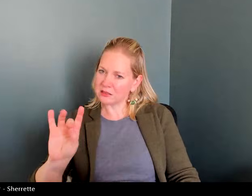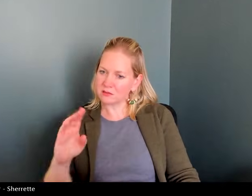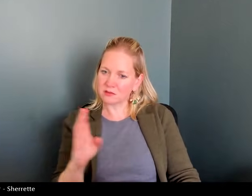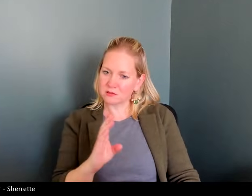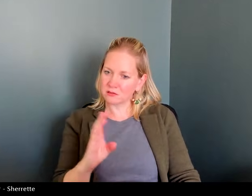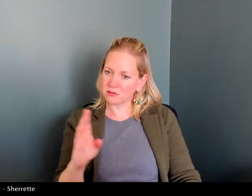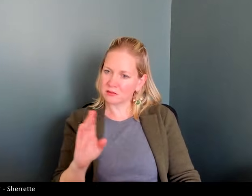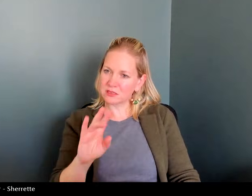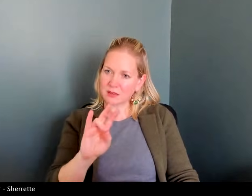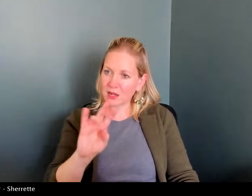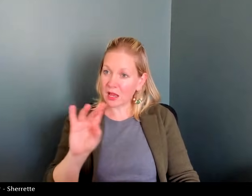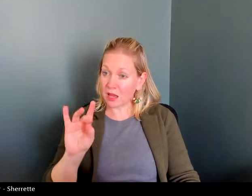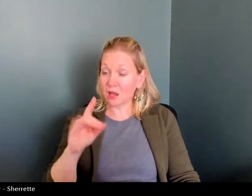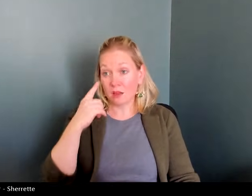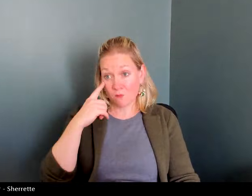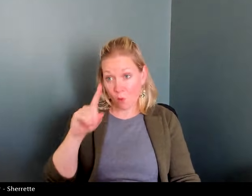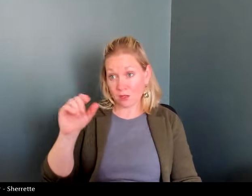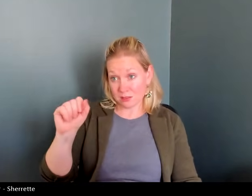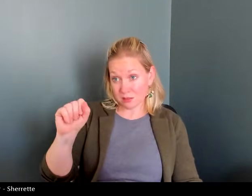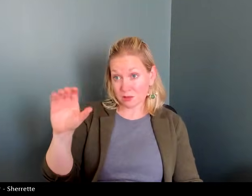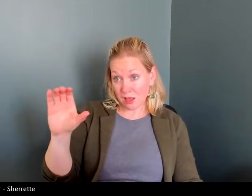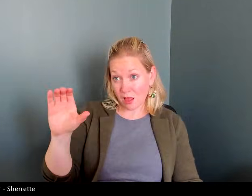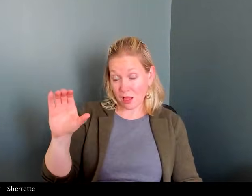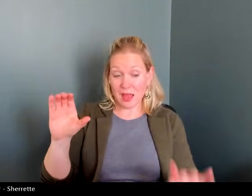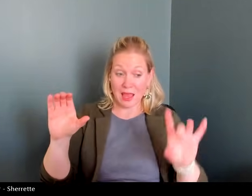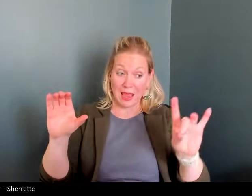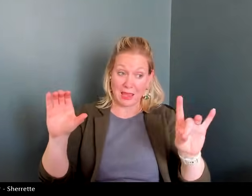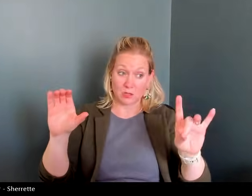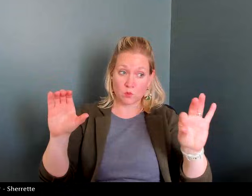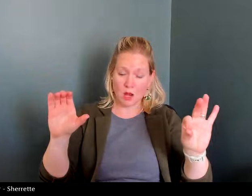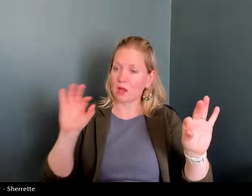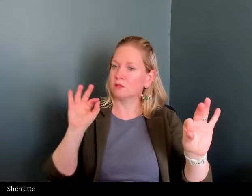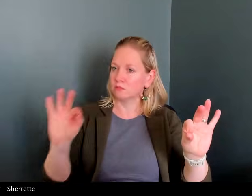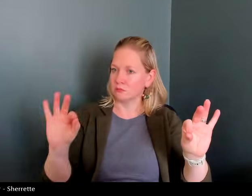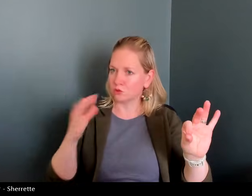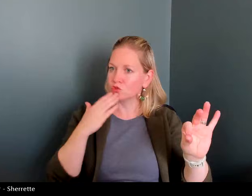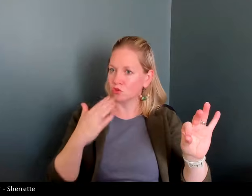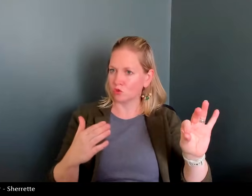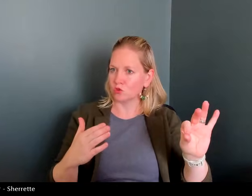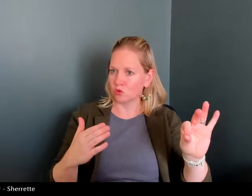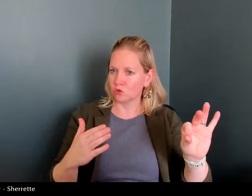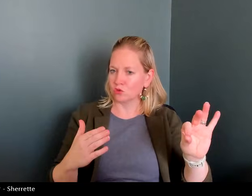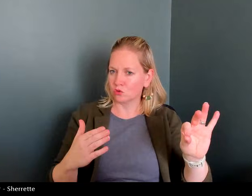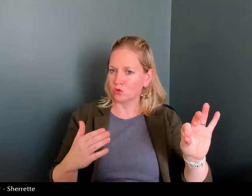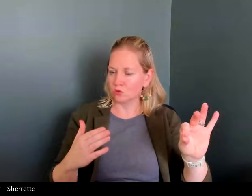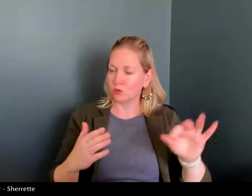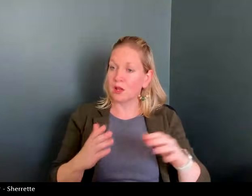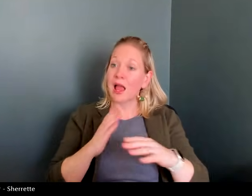and you know, for sickle cell, 8 to 9 is really good for them. The average humans,